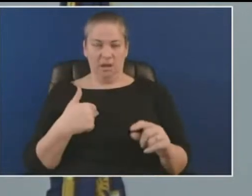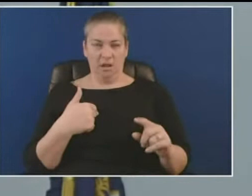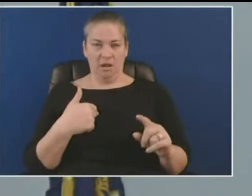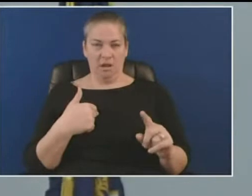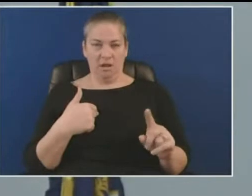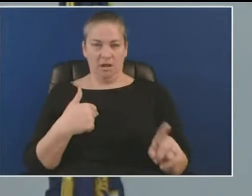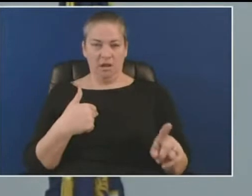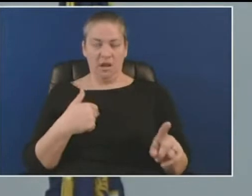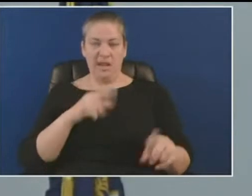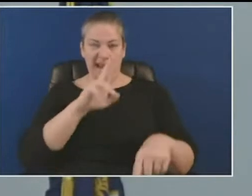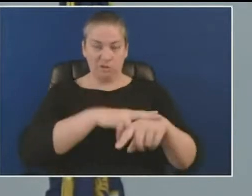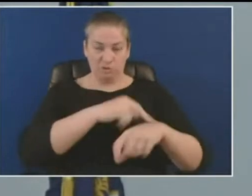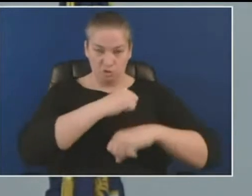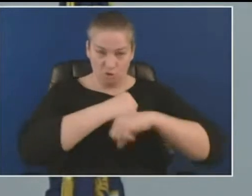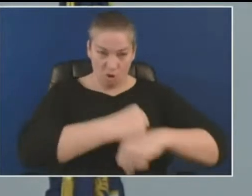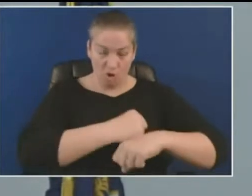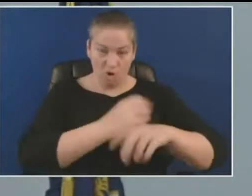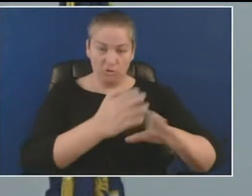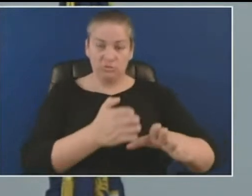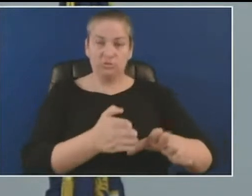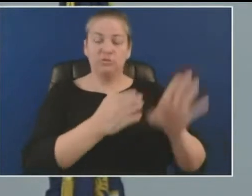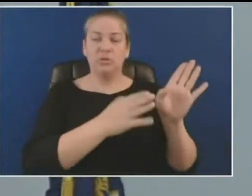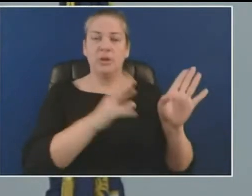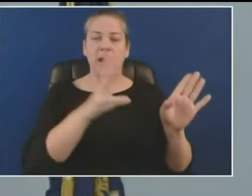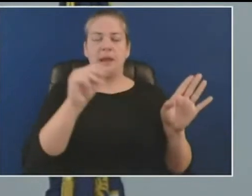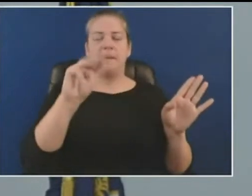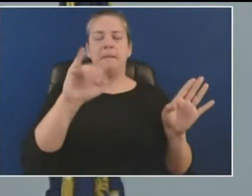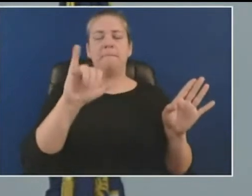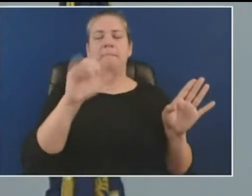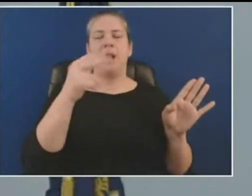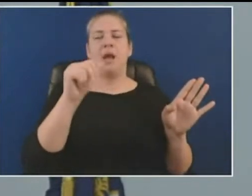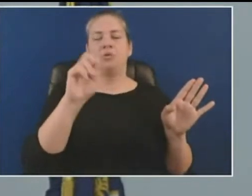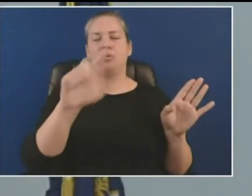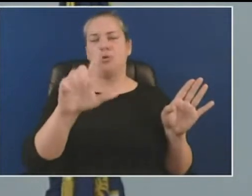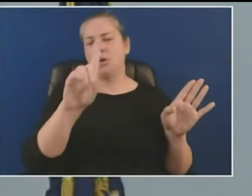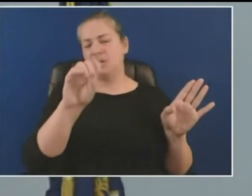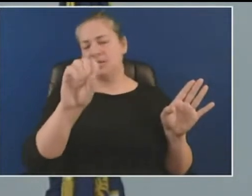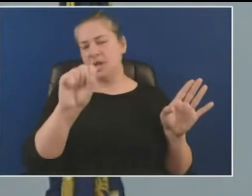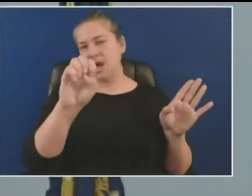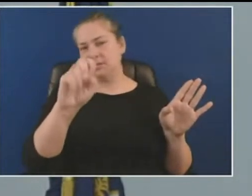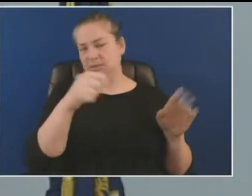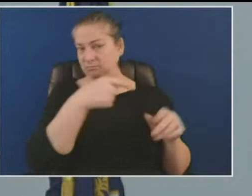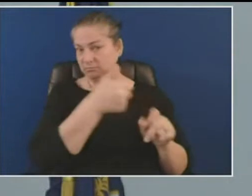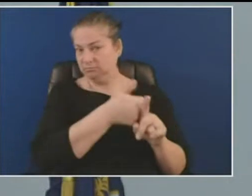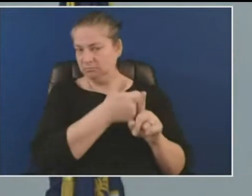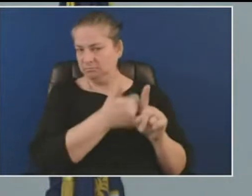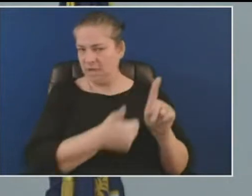and then also Michael Dawson. He is the head of all Emergency Management here in the Commonwealth.